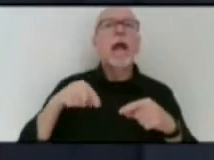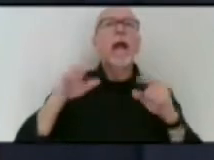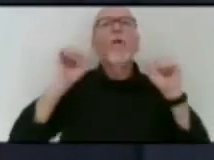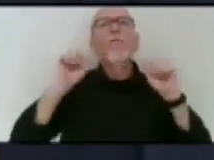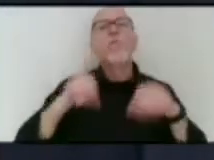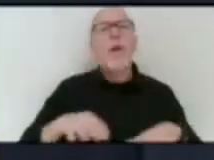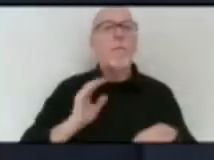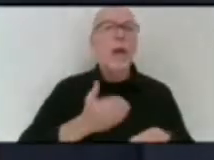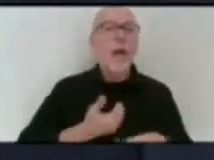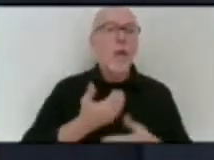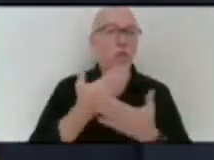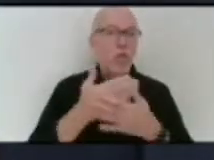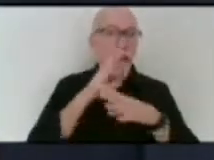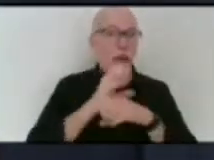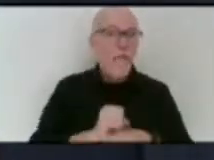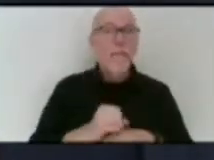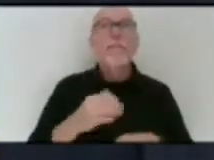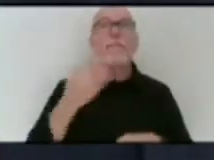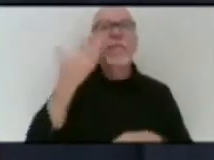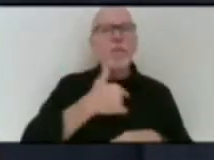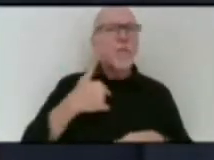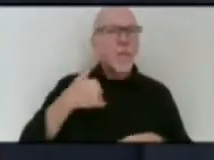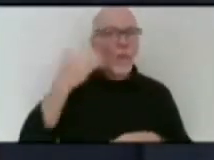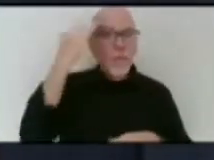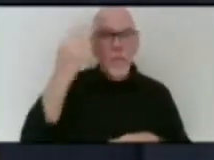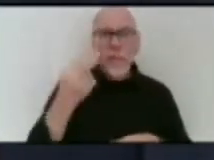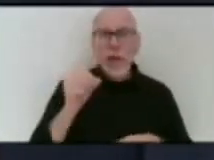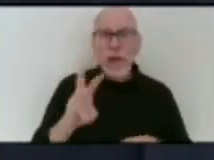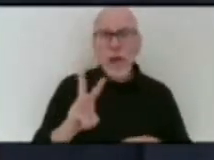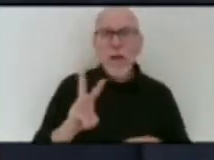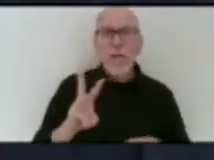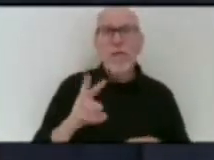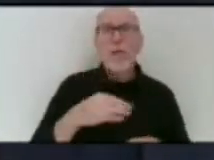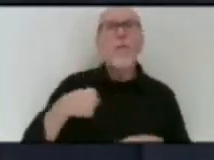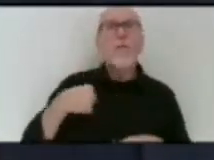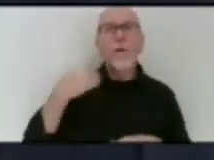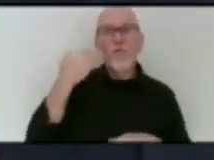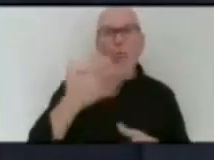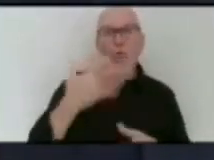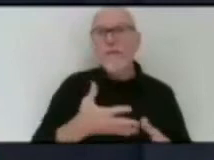because we know how and how Fast Cove in 19 spreads.